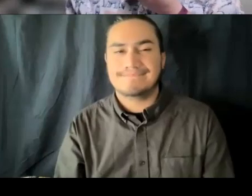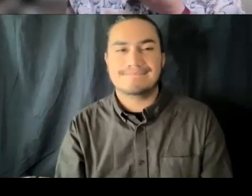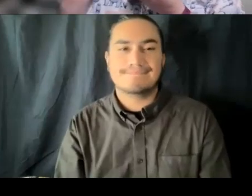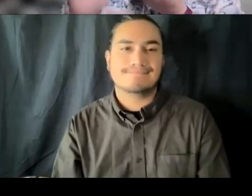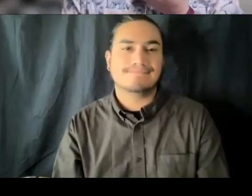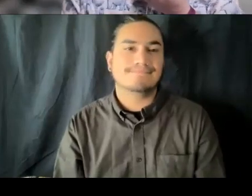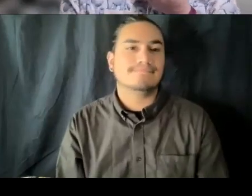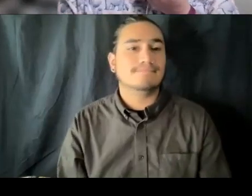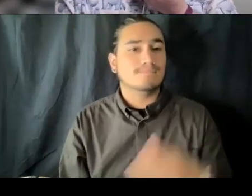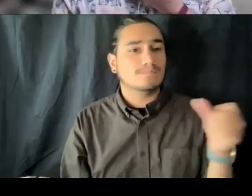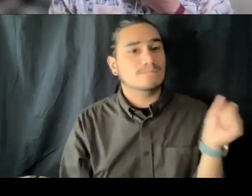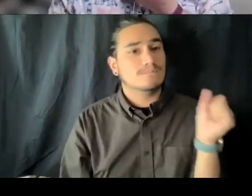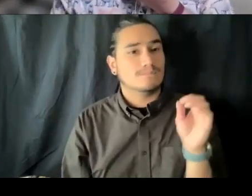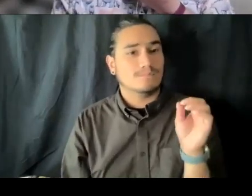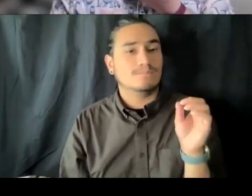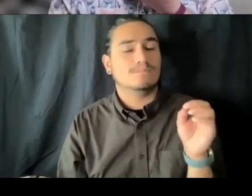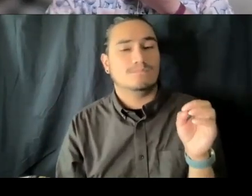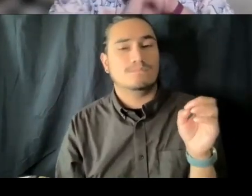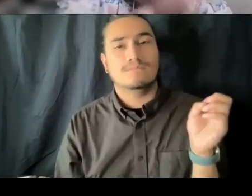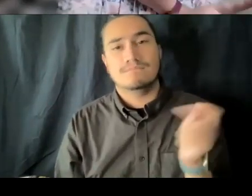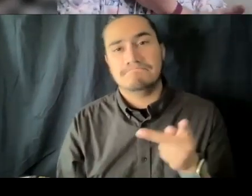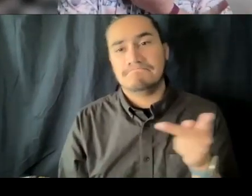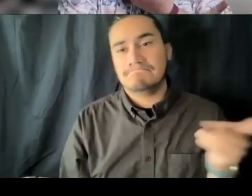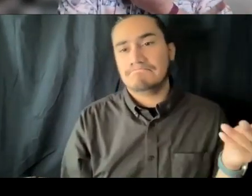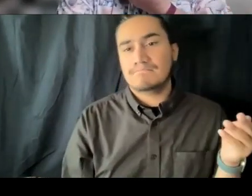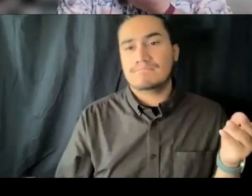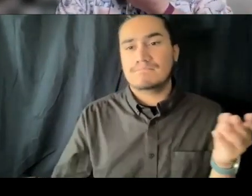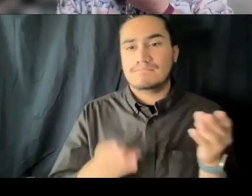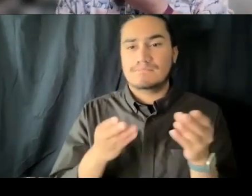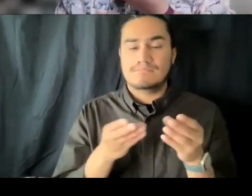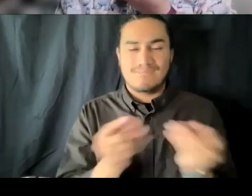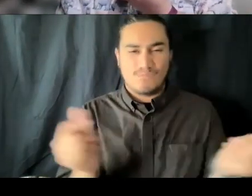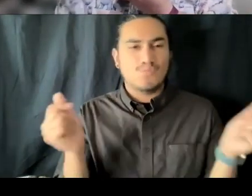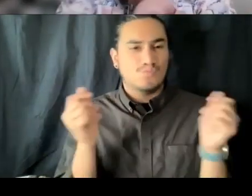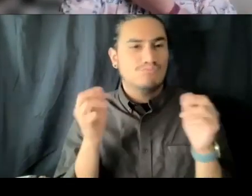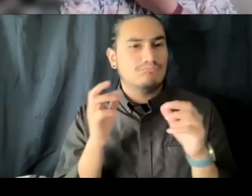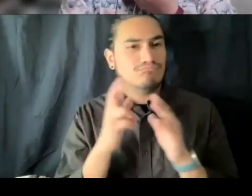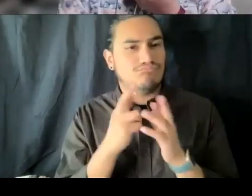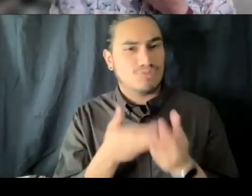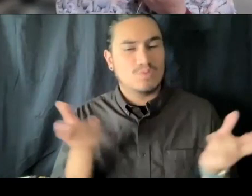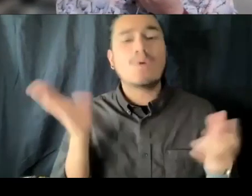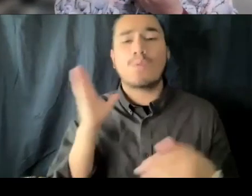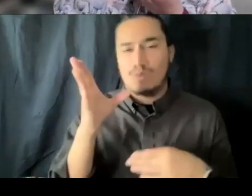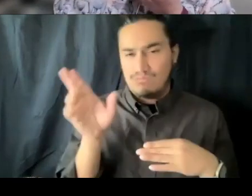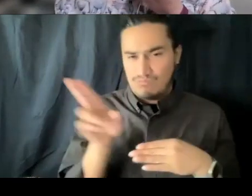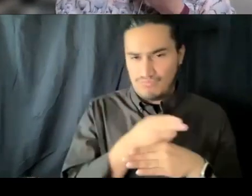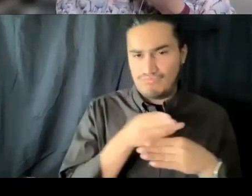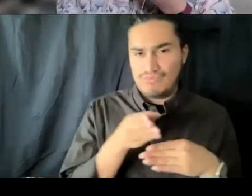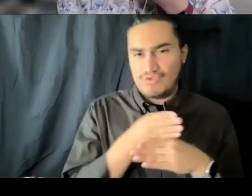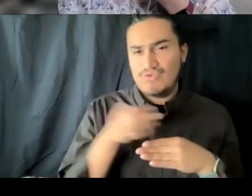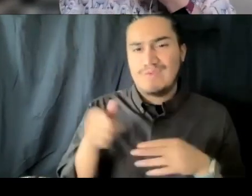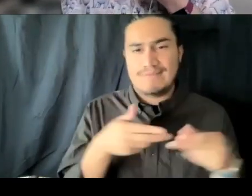So a couple resources. We are sharing the slides and Michael sharing these in the chat.